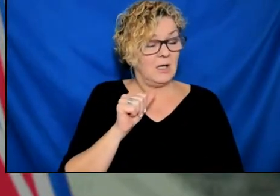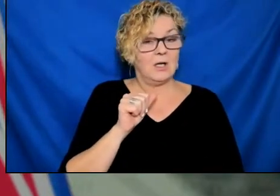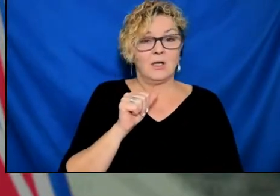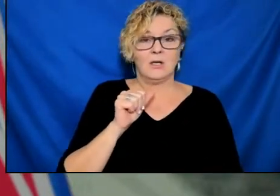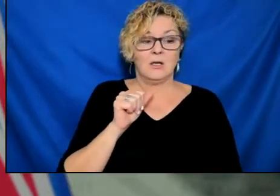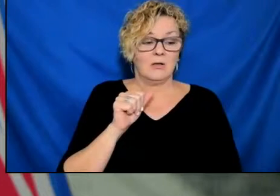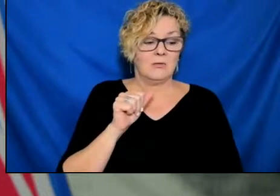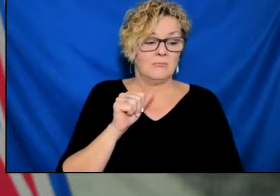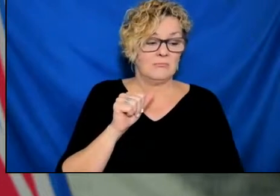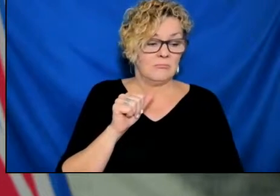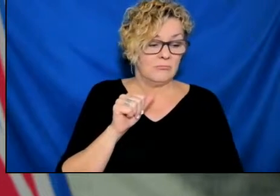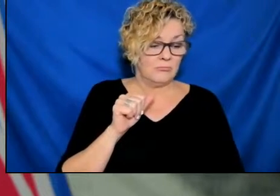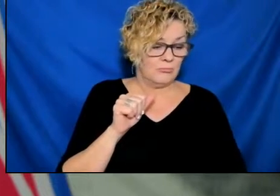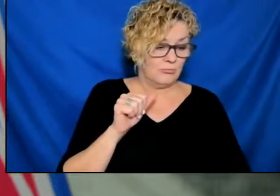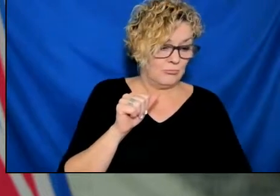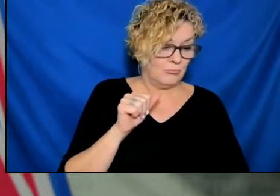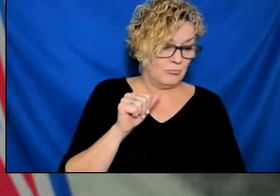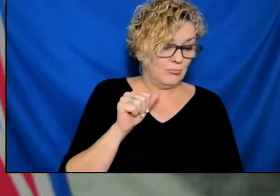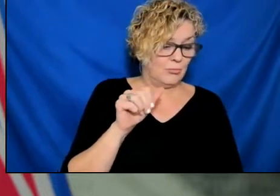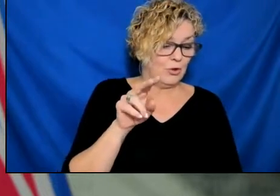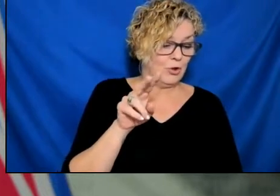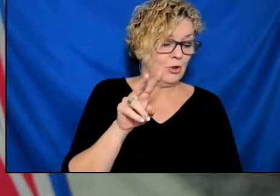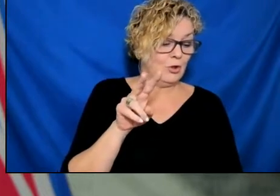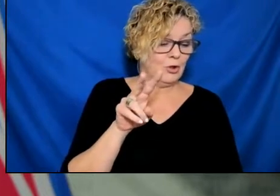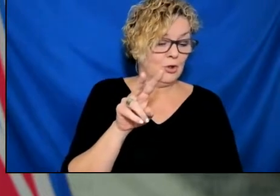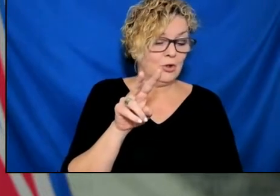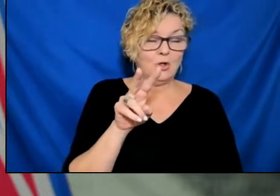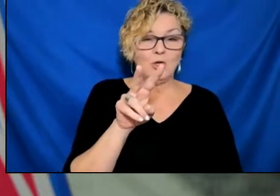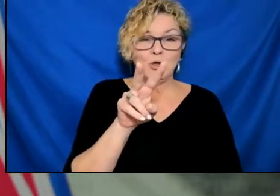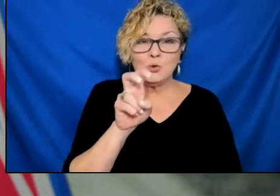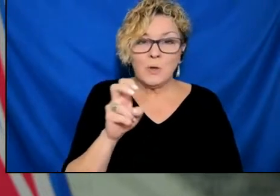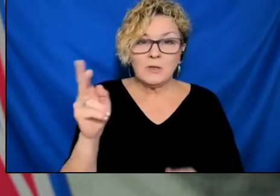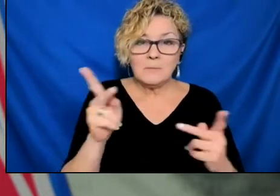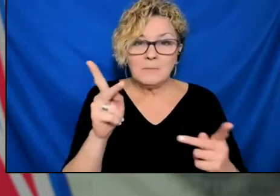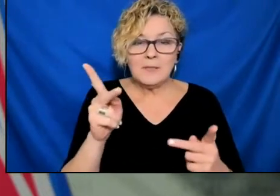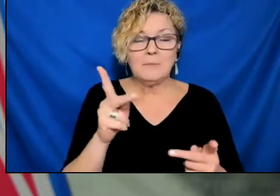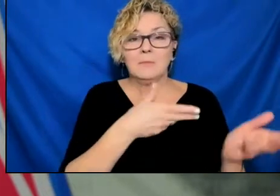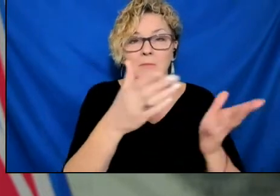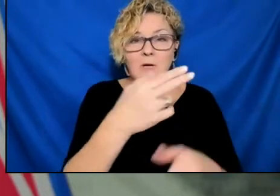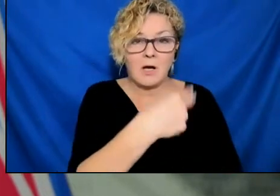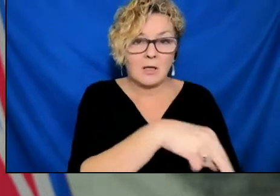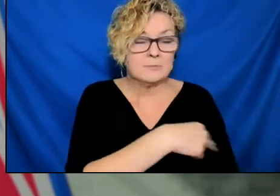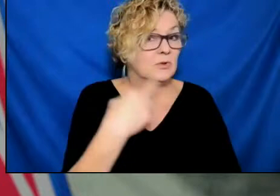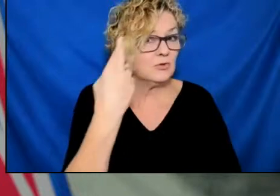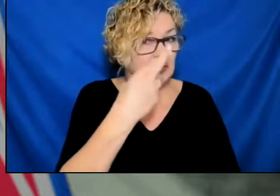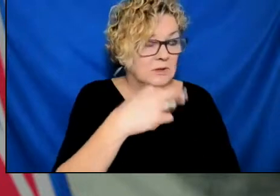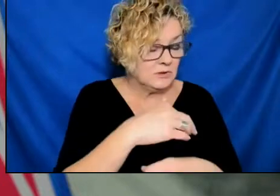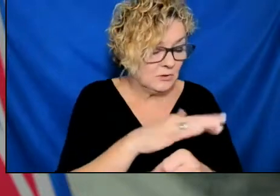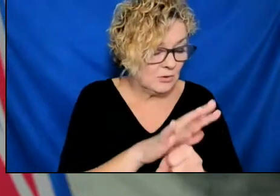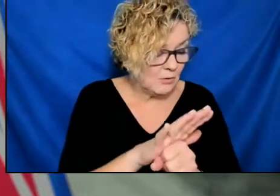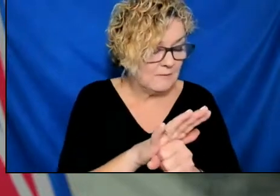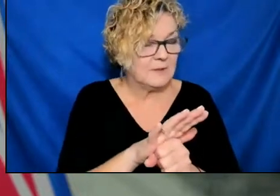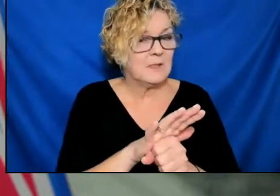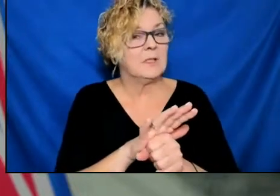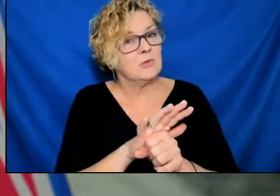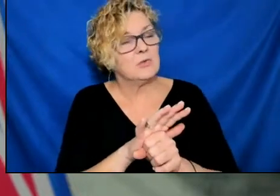yesterday. And 62 in critical care. So we are making preparations